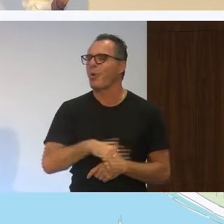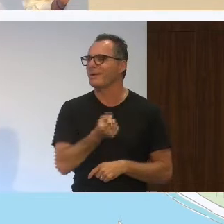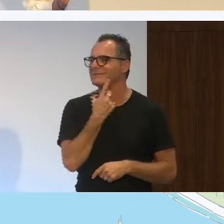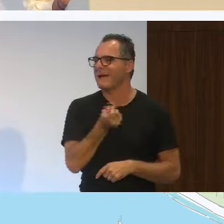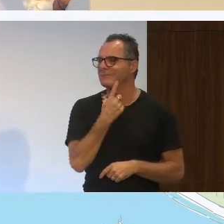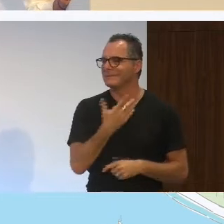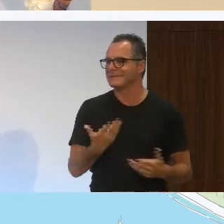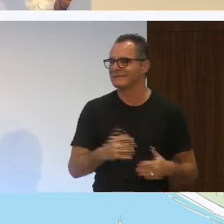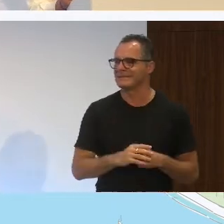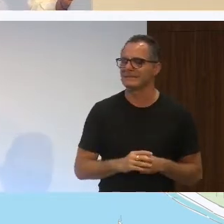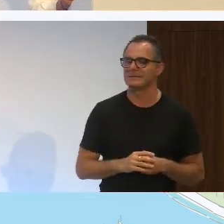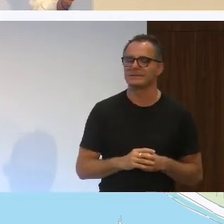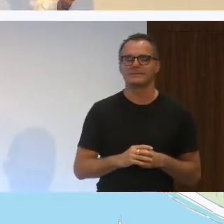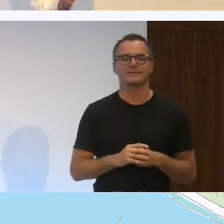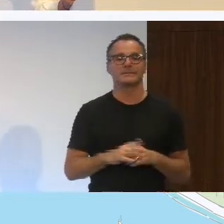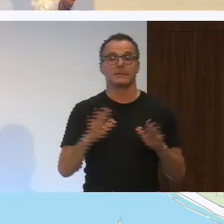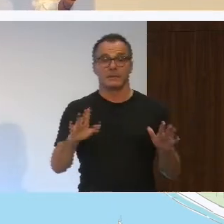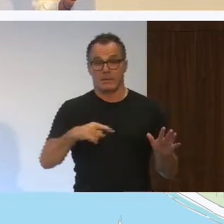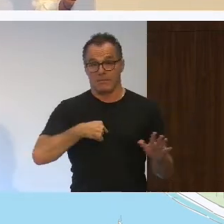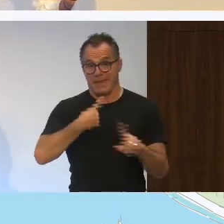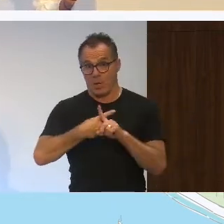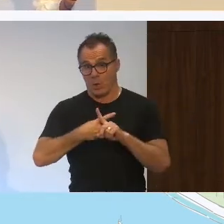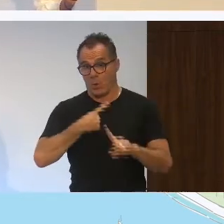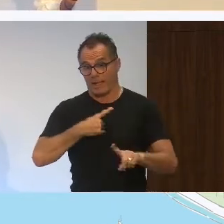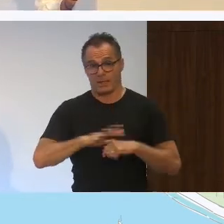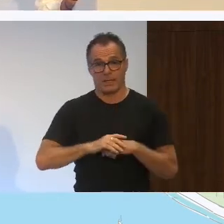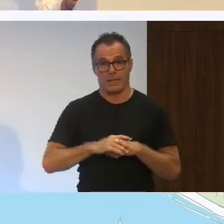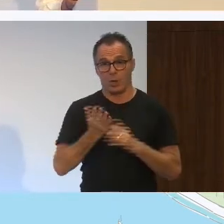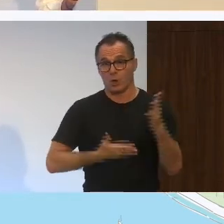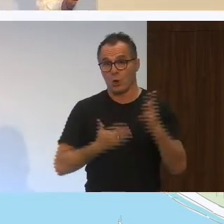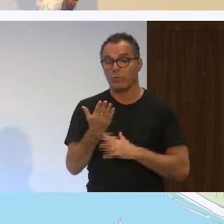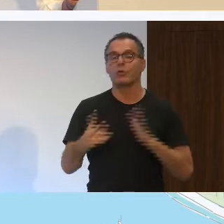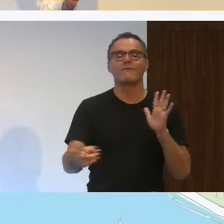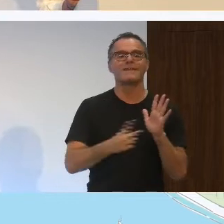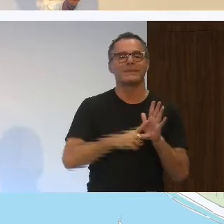And I'm going to quickly breeze through vestibular migraine and menstrual migraine